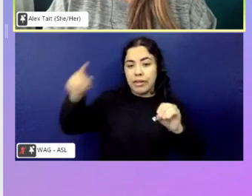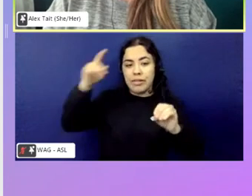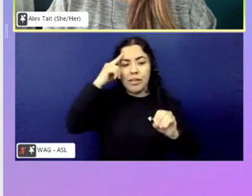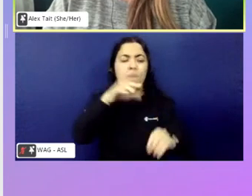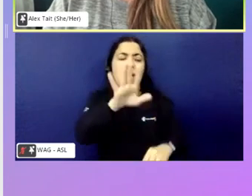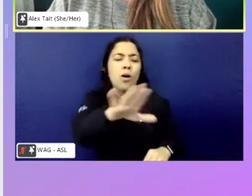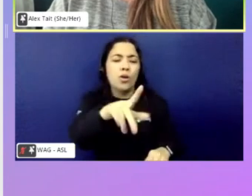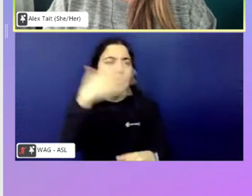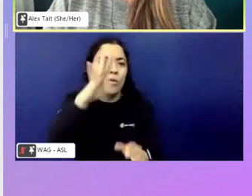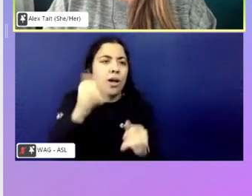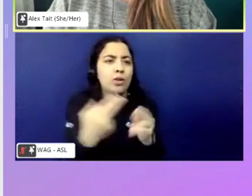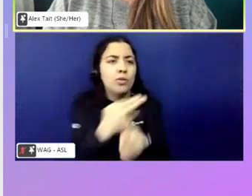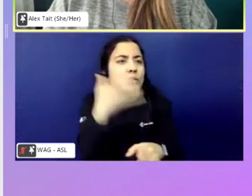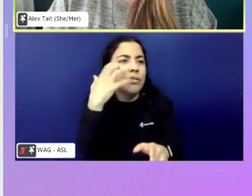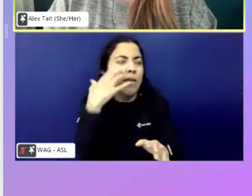know how to use their own cell